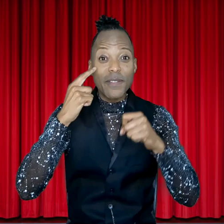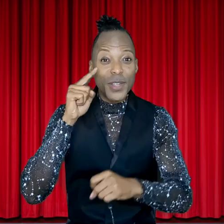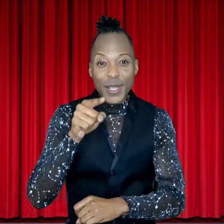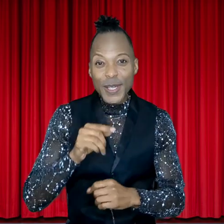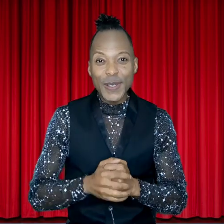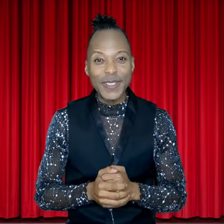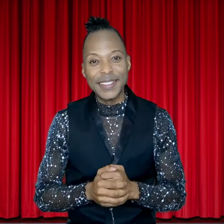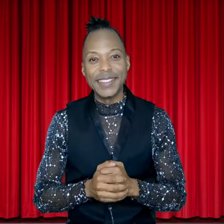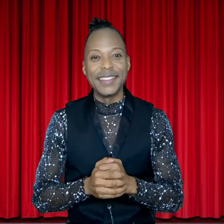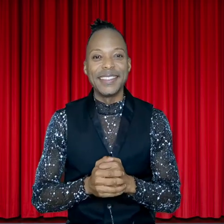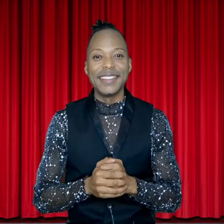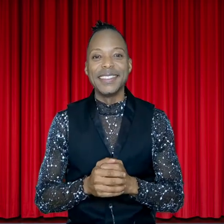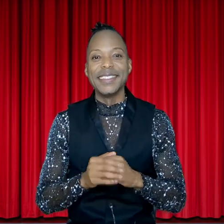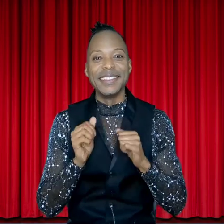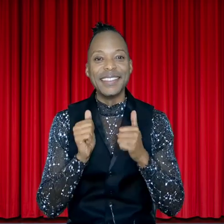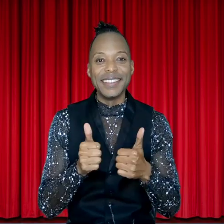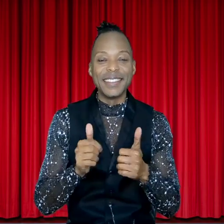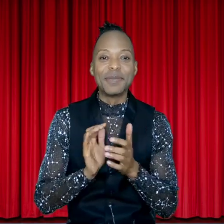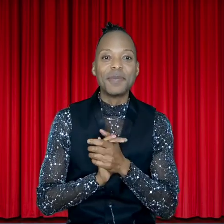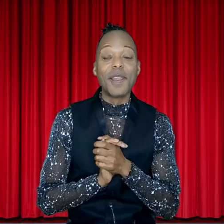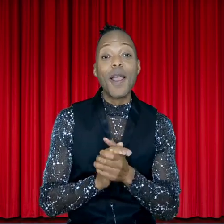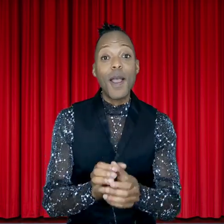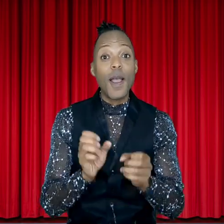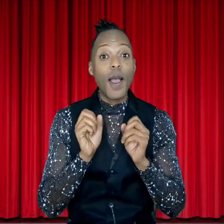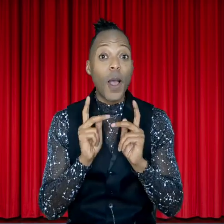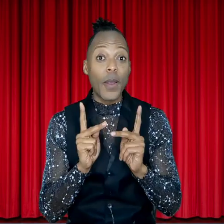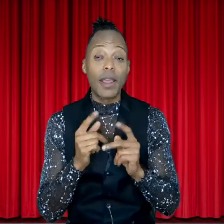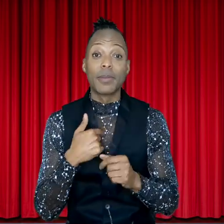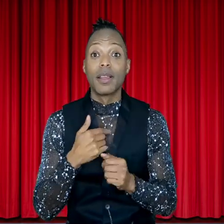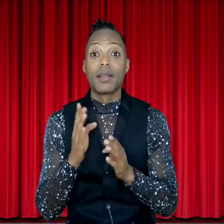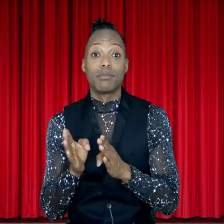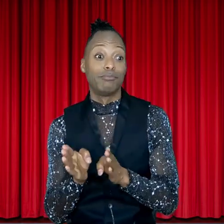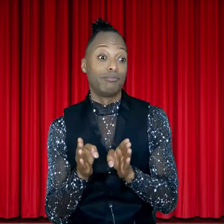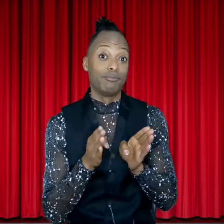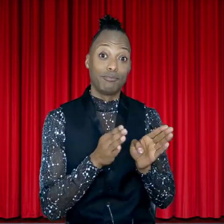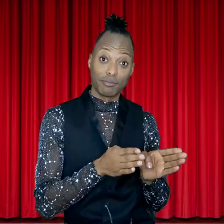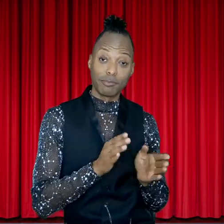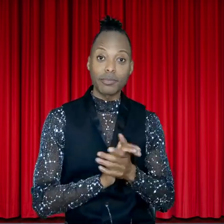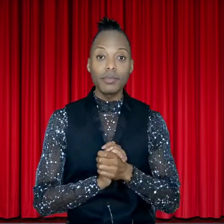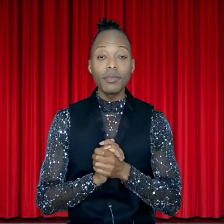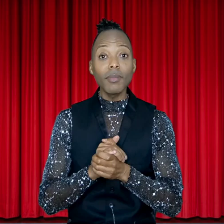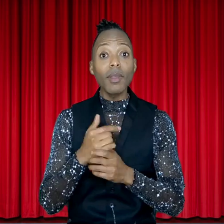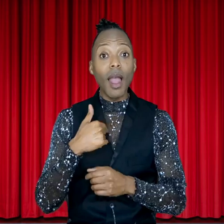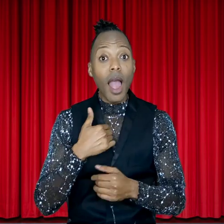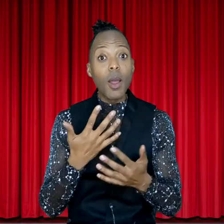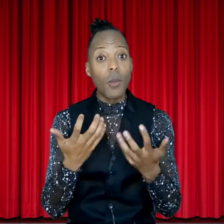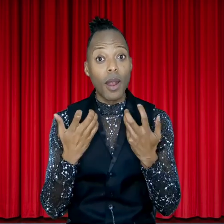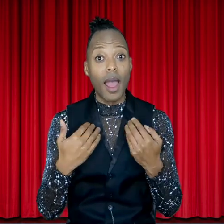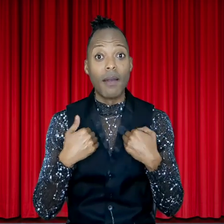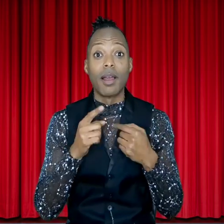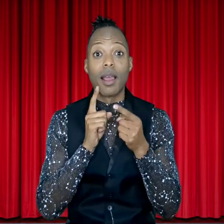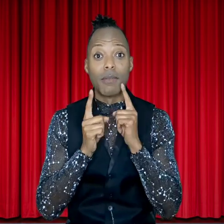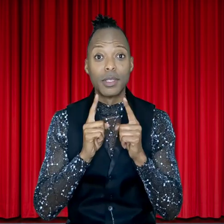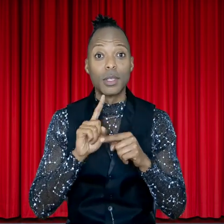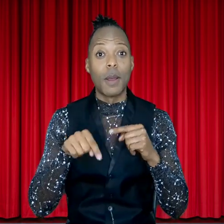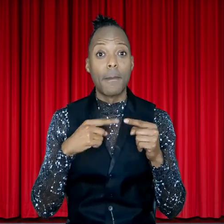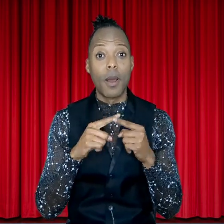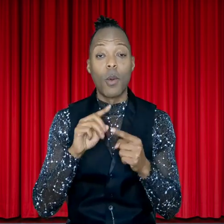Okay, I'm going to shift this to Will Smith and Chris Rock.